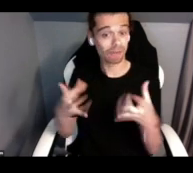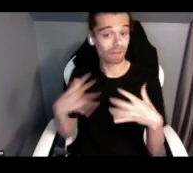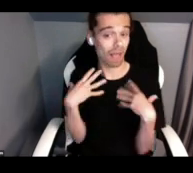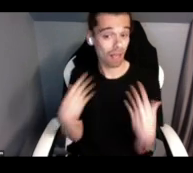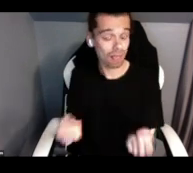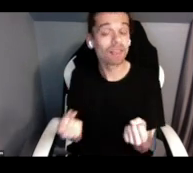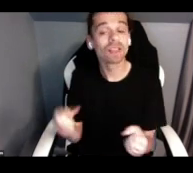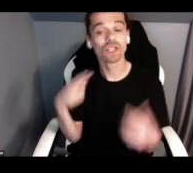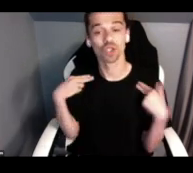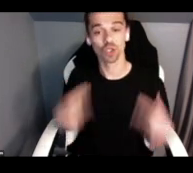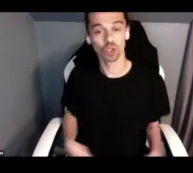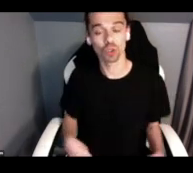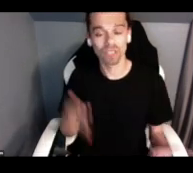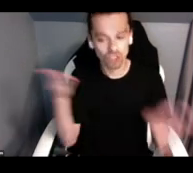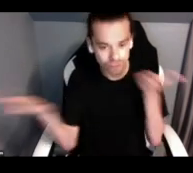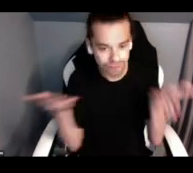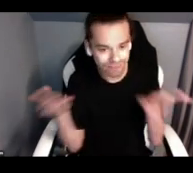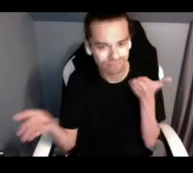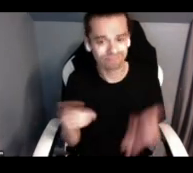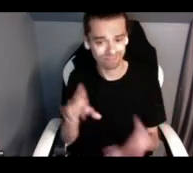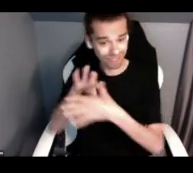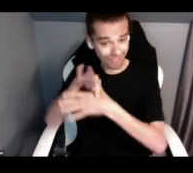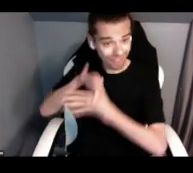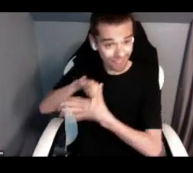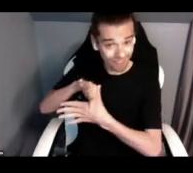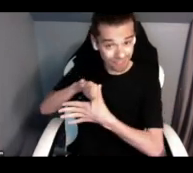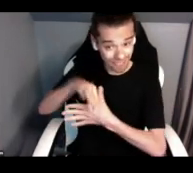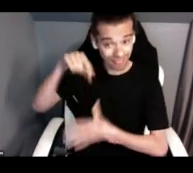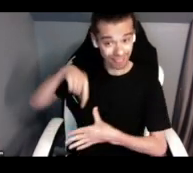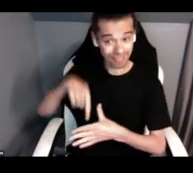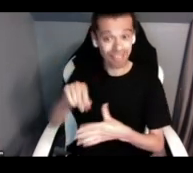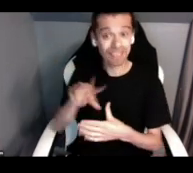The content of this webinar do not represent